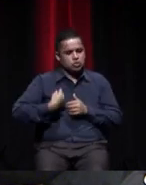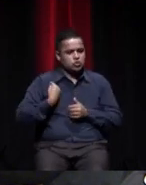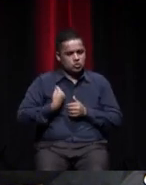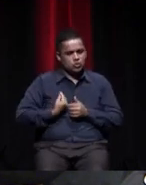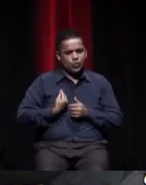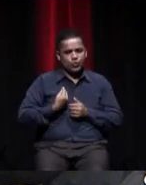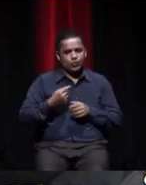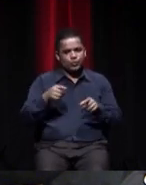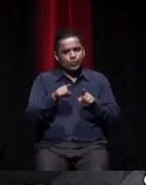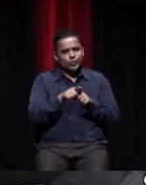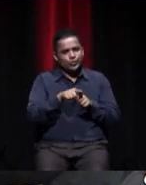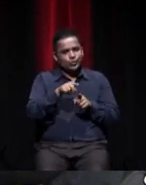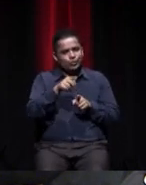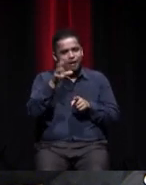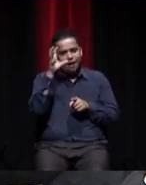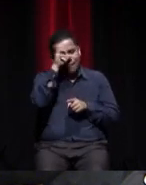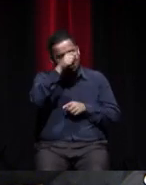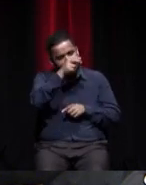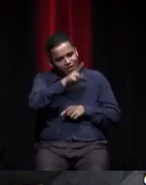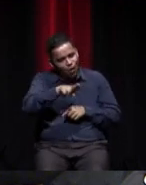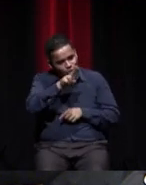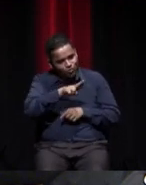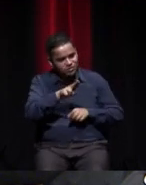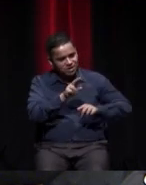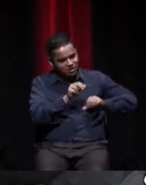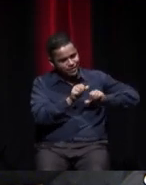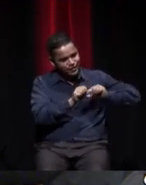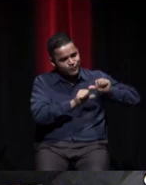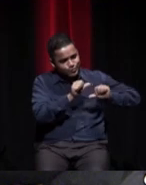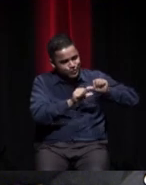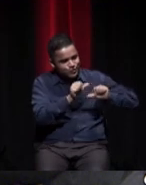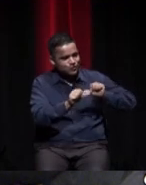to use it and modified this use in time.